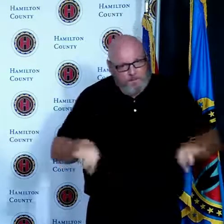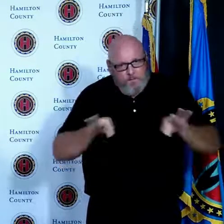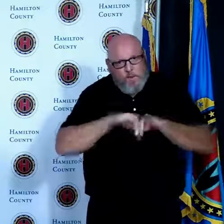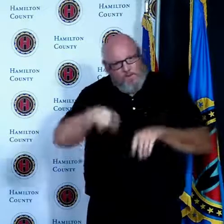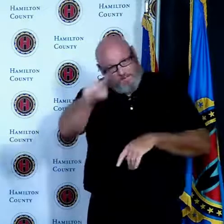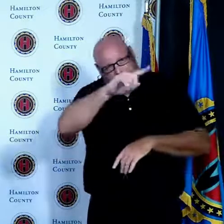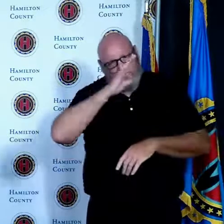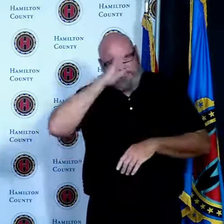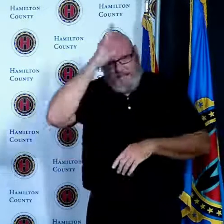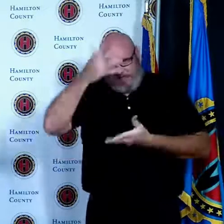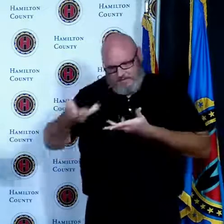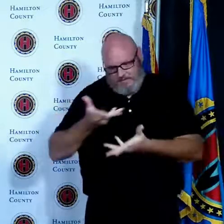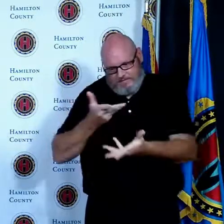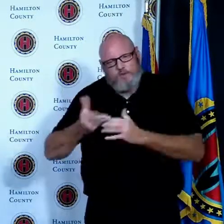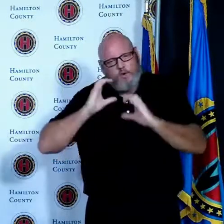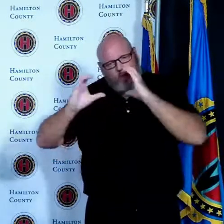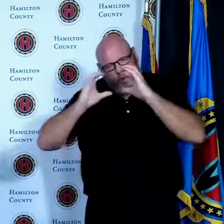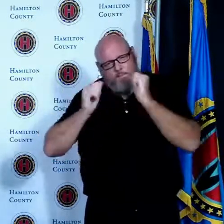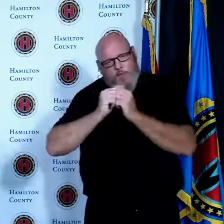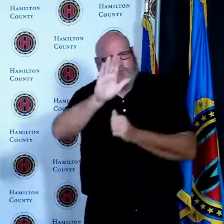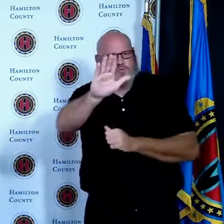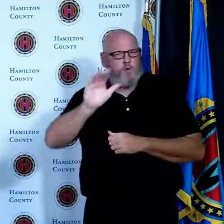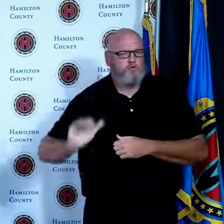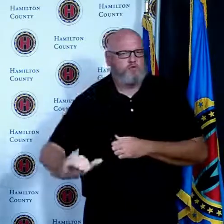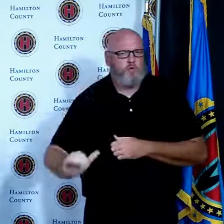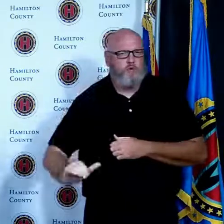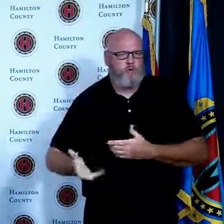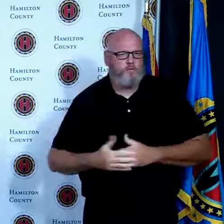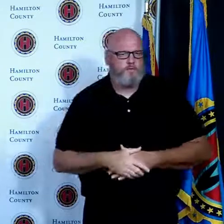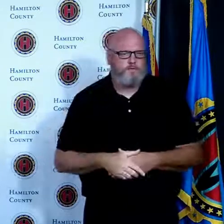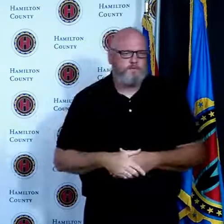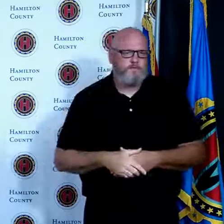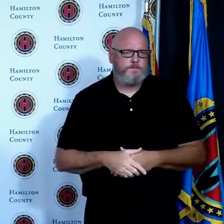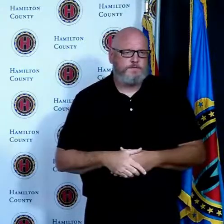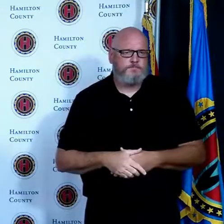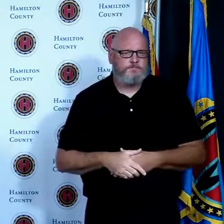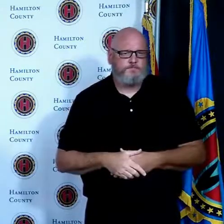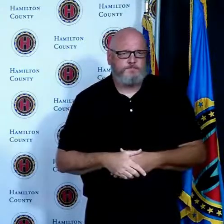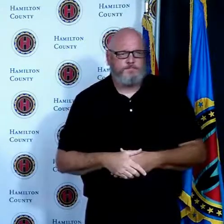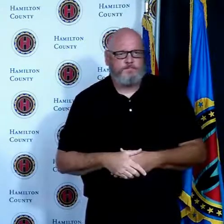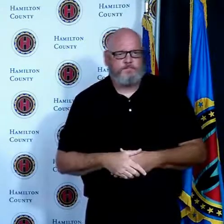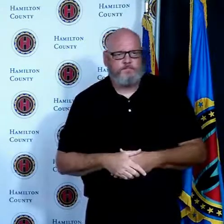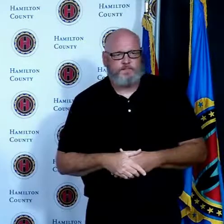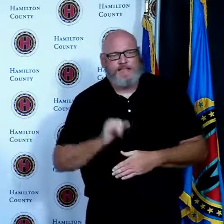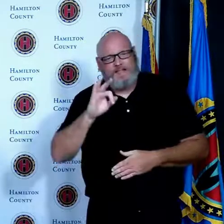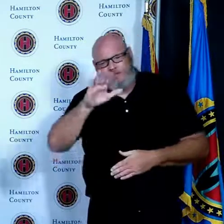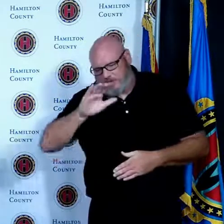child has symptoms that are a bit unusual and those are the days even though it's a struggle if we have jobs to go to we